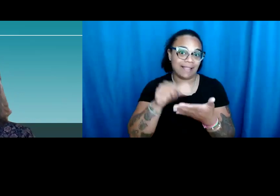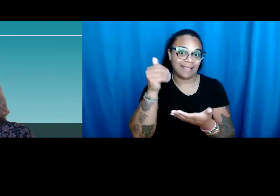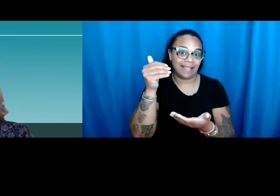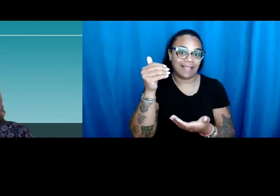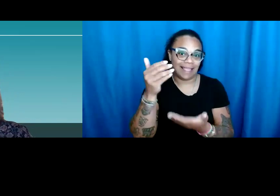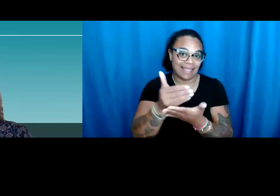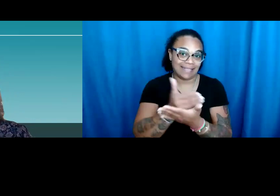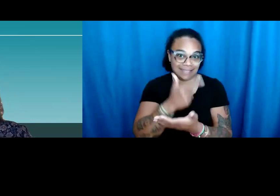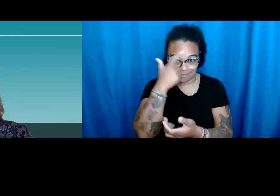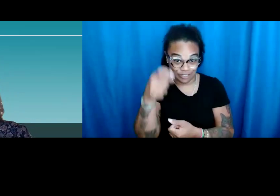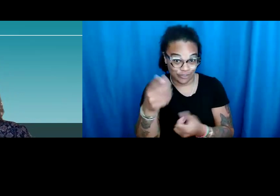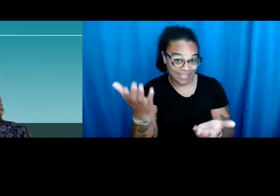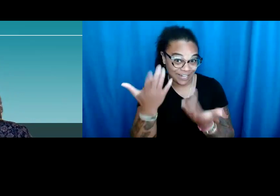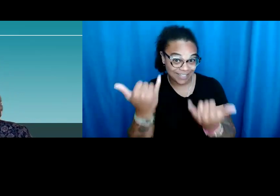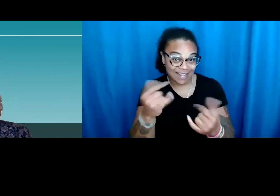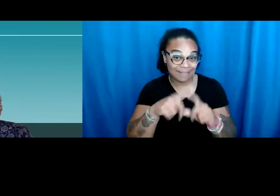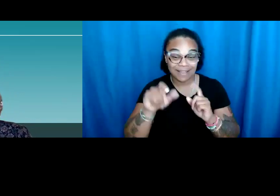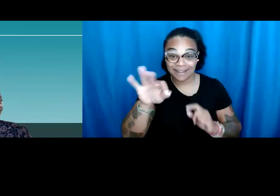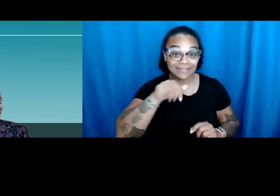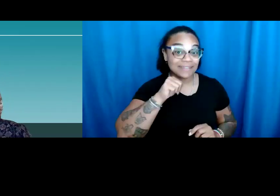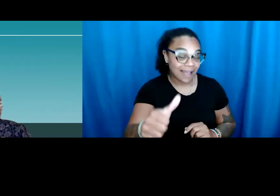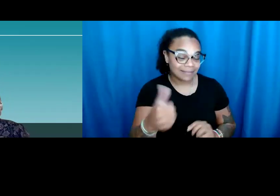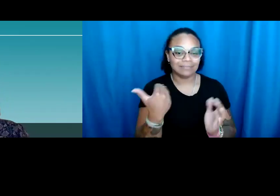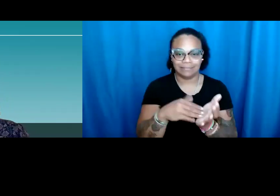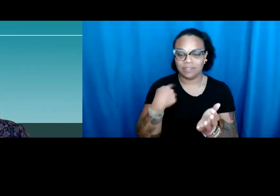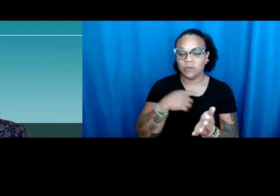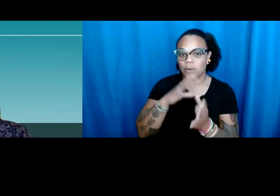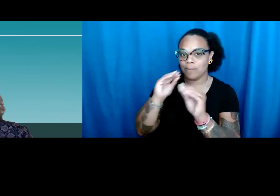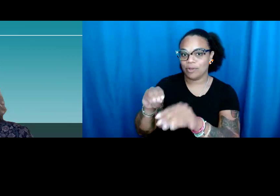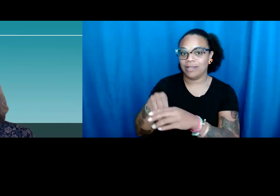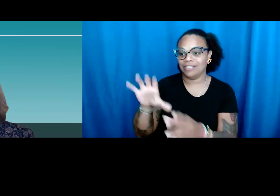But if you are not, again we will put it in the chat and also in the follow up e mail